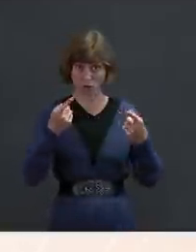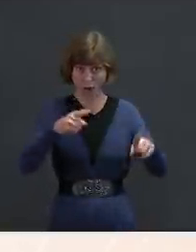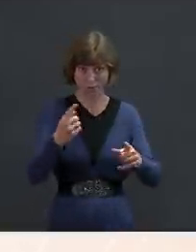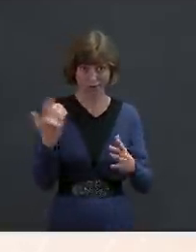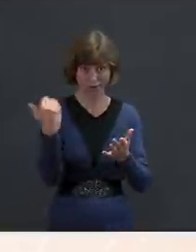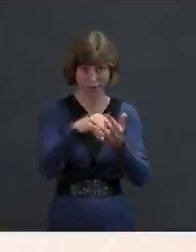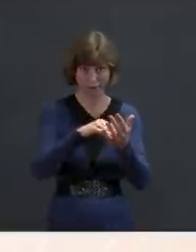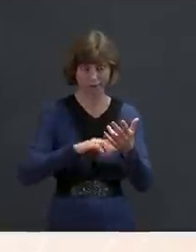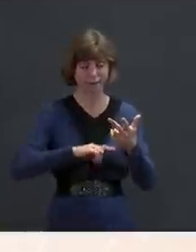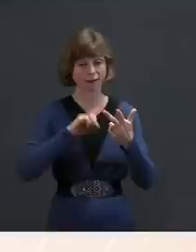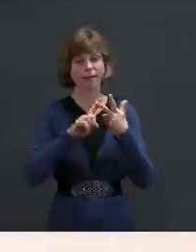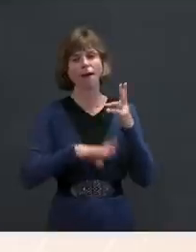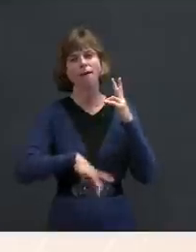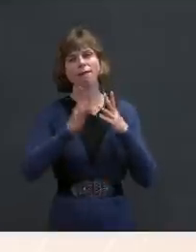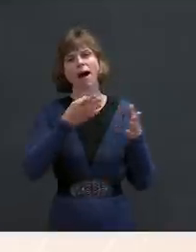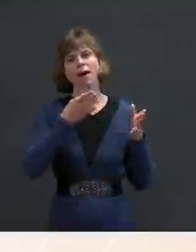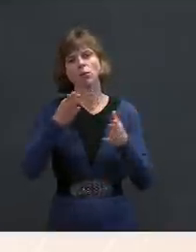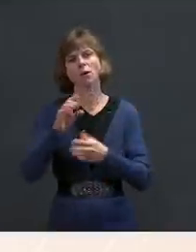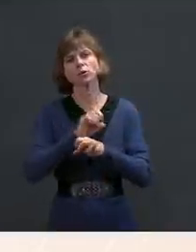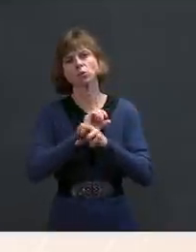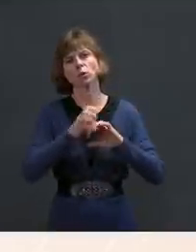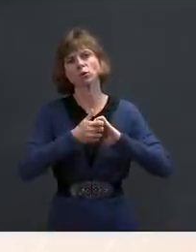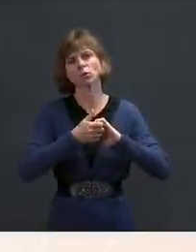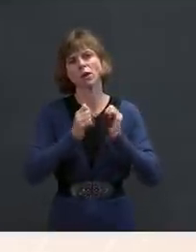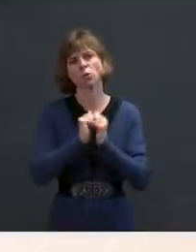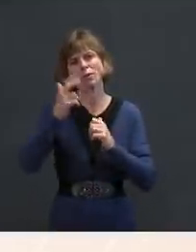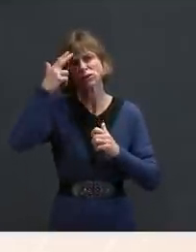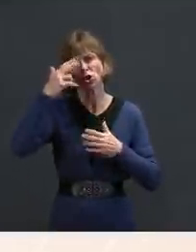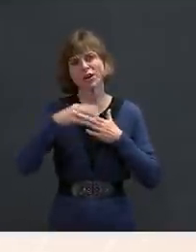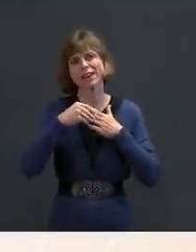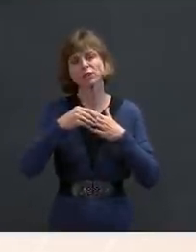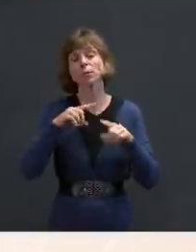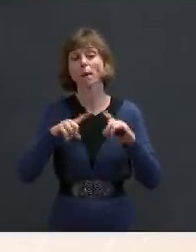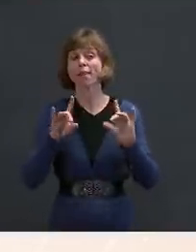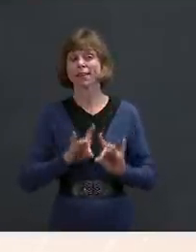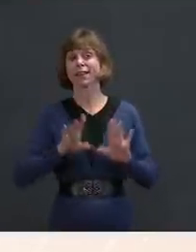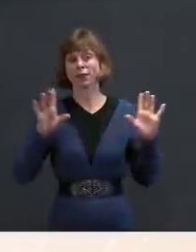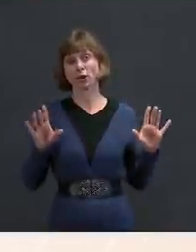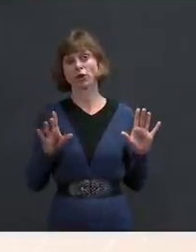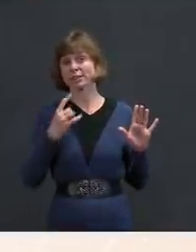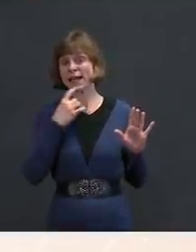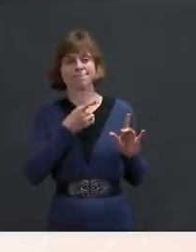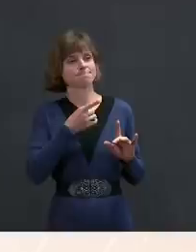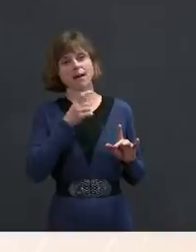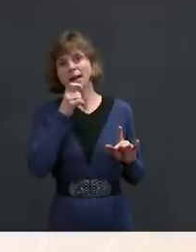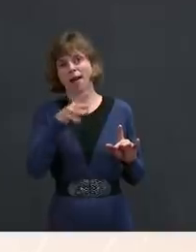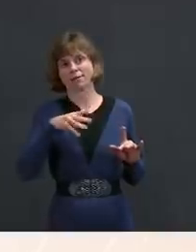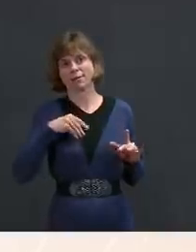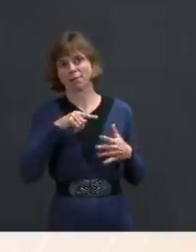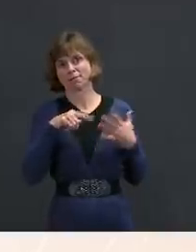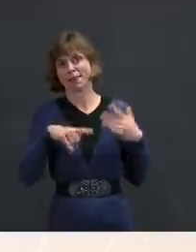to work together with Saudi leadership while still making clear where we feel action is unacceptable. The Press: And, sorry, one more domestic one.